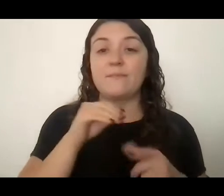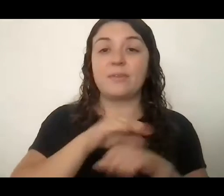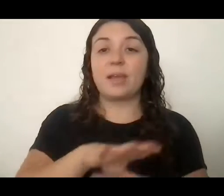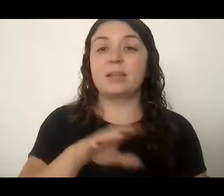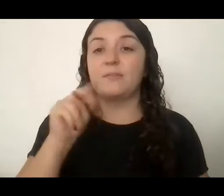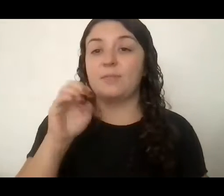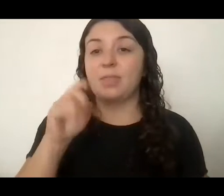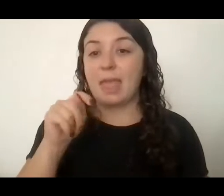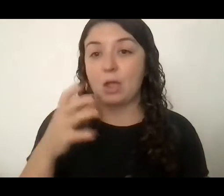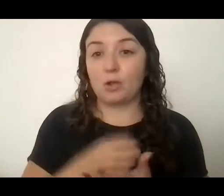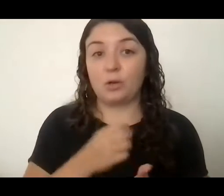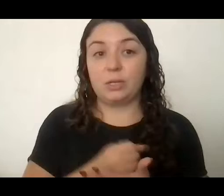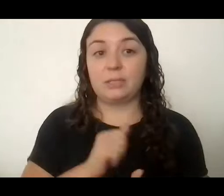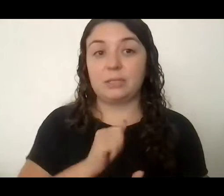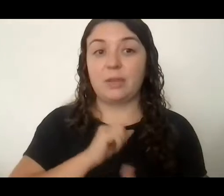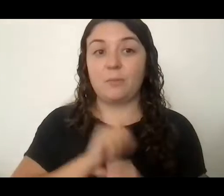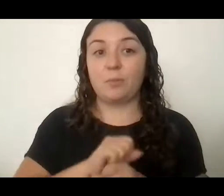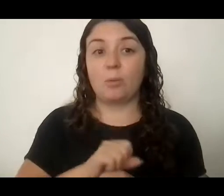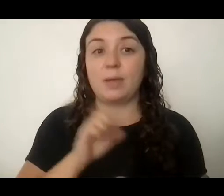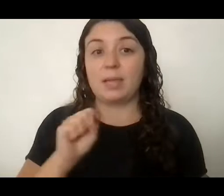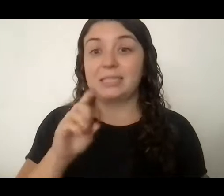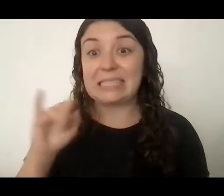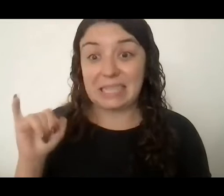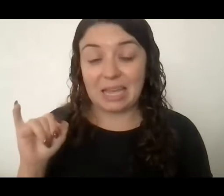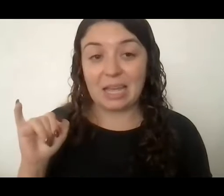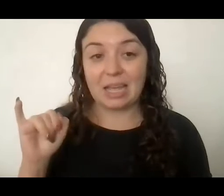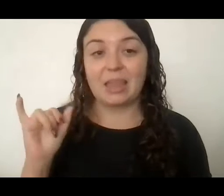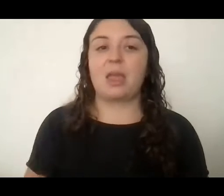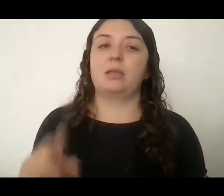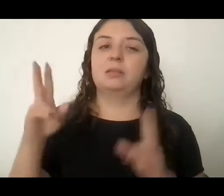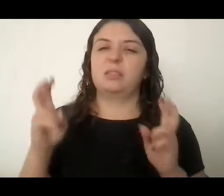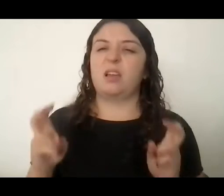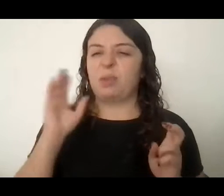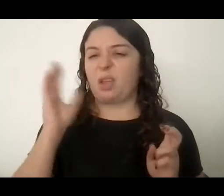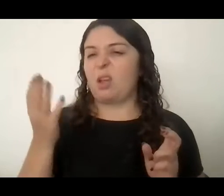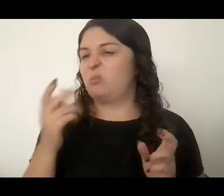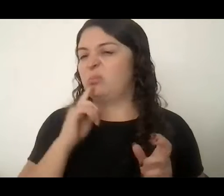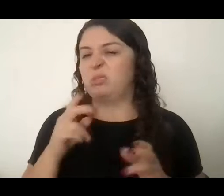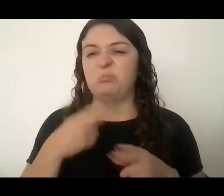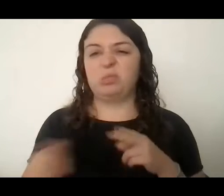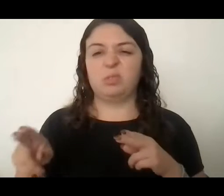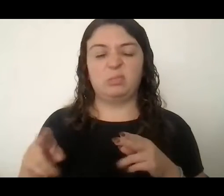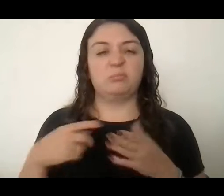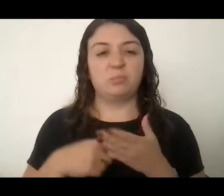from self employment on SSDI, which is also a topic I am going to briefly touch on today. And